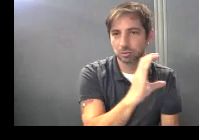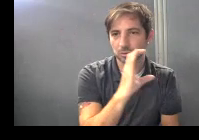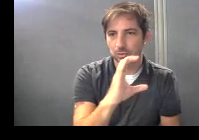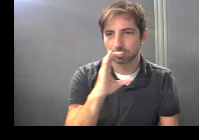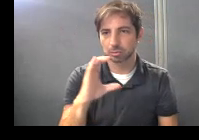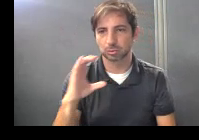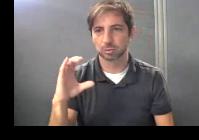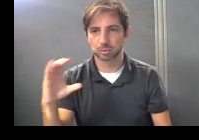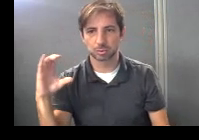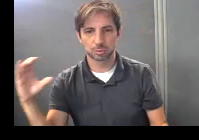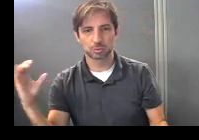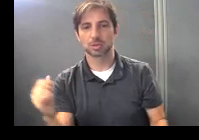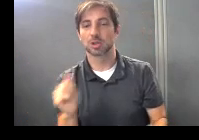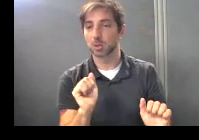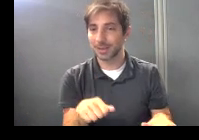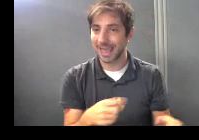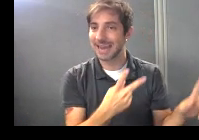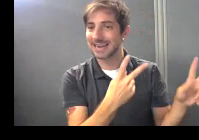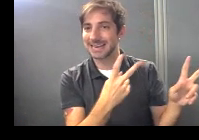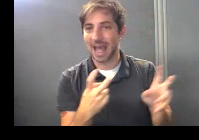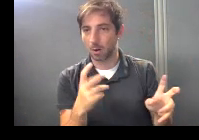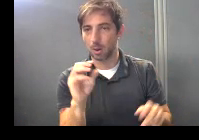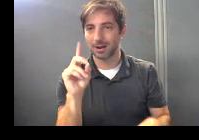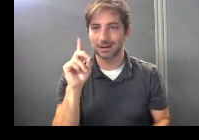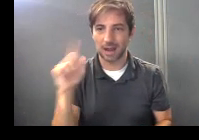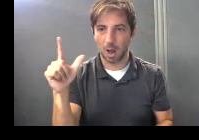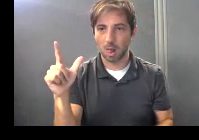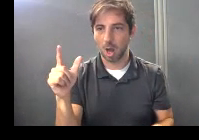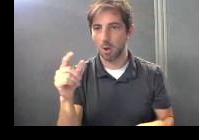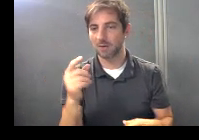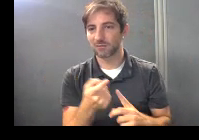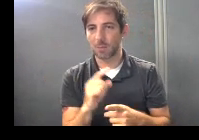THESE ARE DOWNLOADABLE DISABILITY ACCESS SYMBOLS FROM THE GRAPHIC ARTIST GUILD.